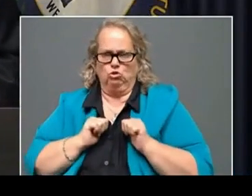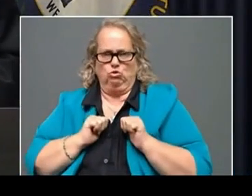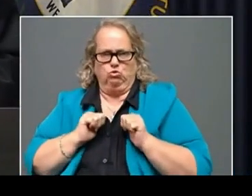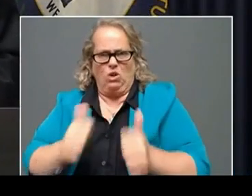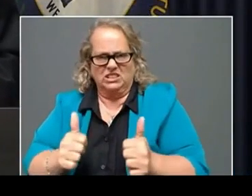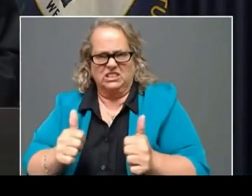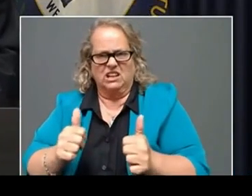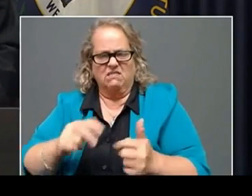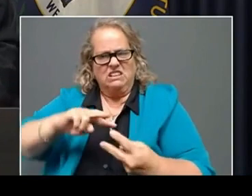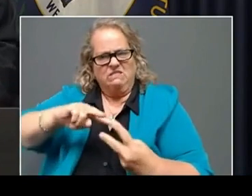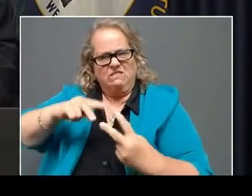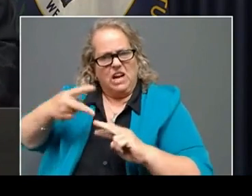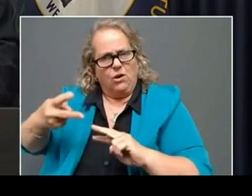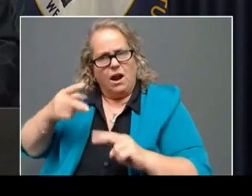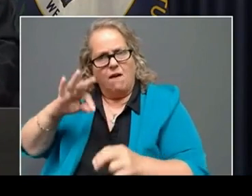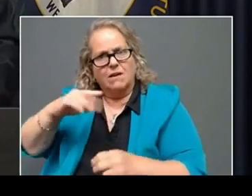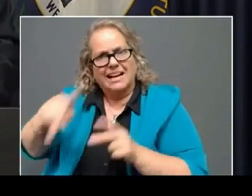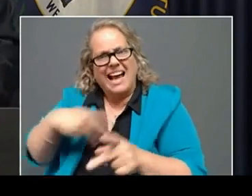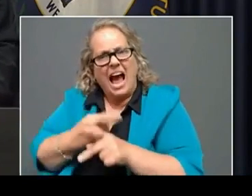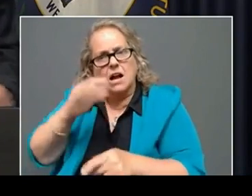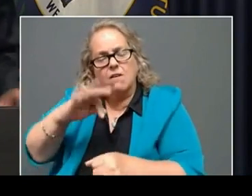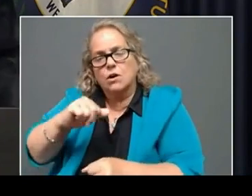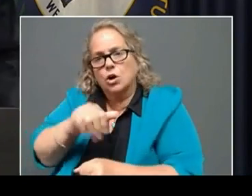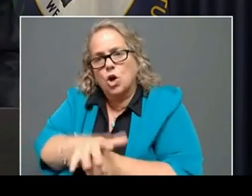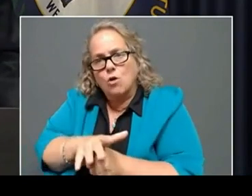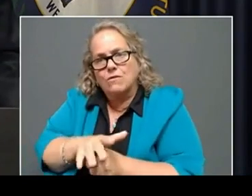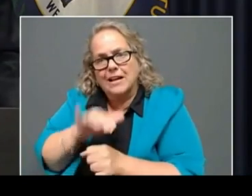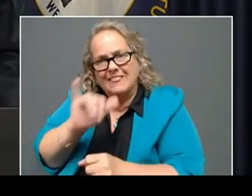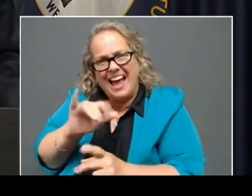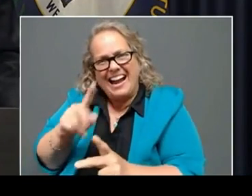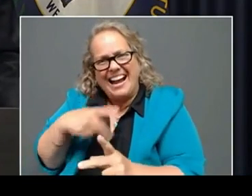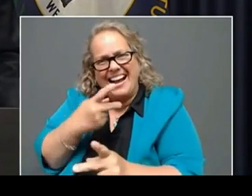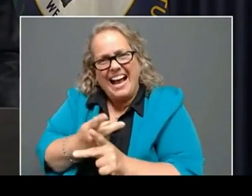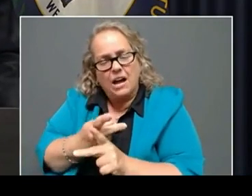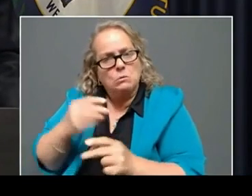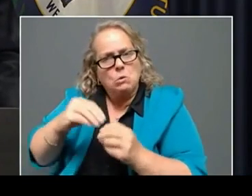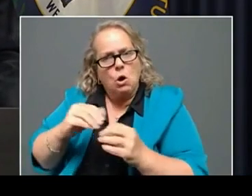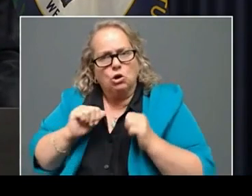against covid. It's more aggressive both in terms we believe of spreading